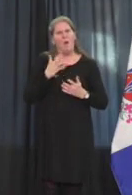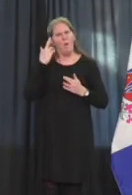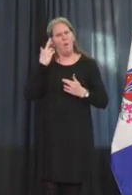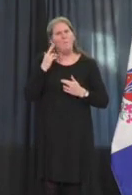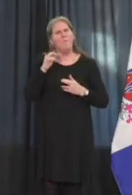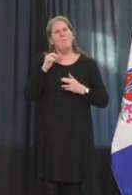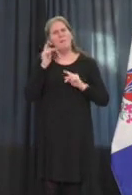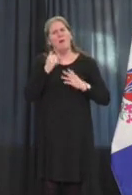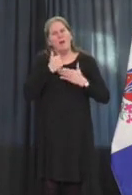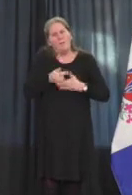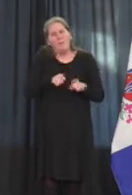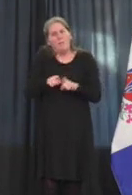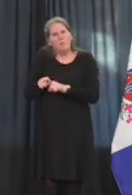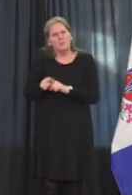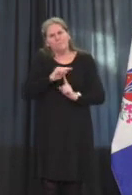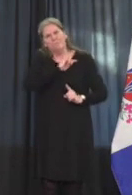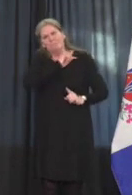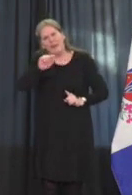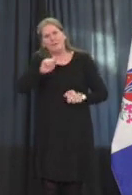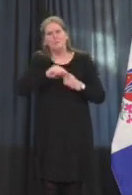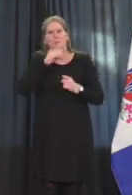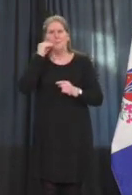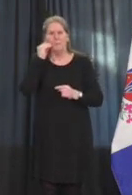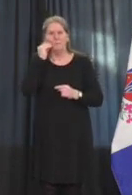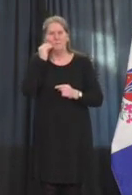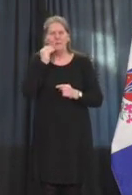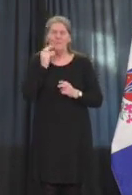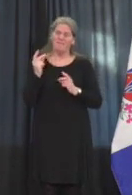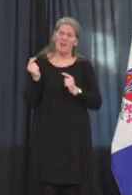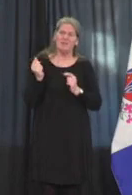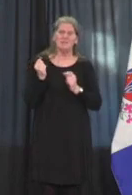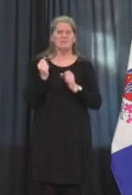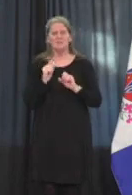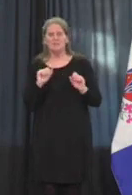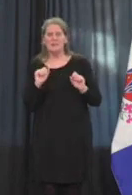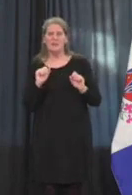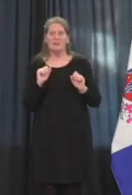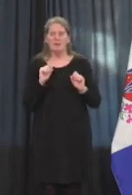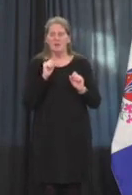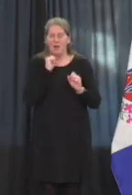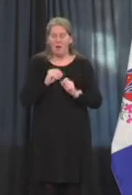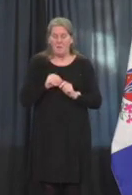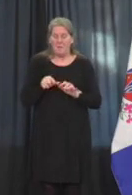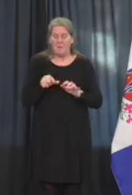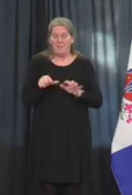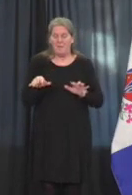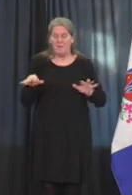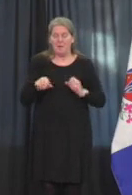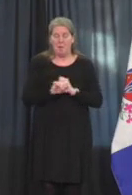TO DO SO QUICKLY AND SAFELY WITHOUT SPREADING COVID-19 OR THE RISK OF COVID-19.